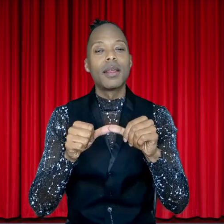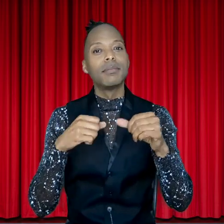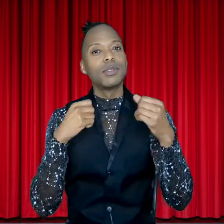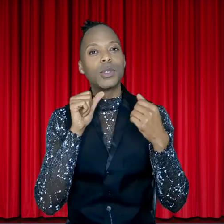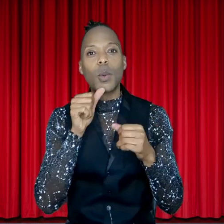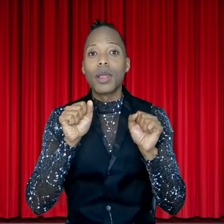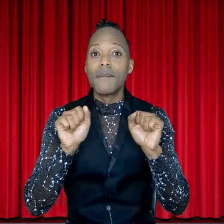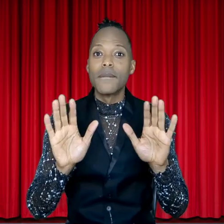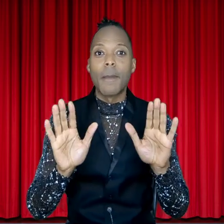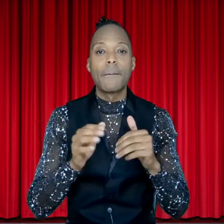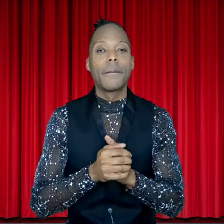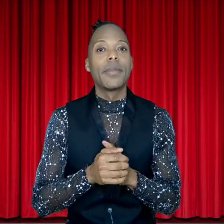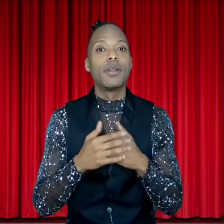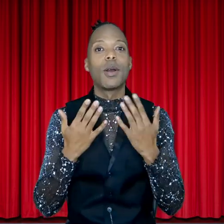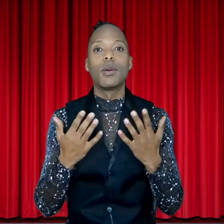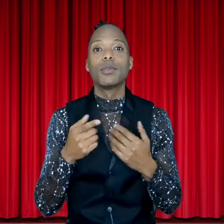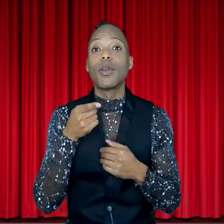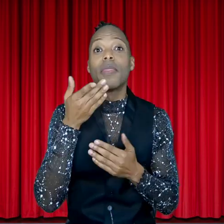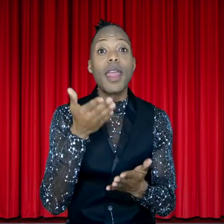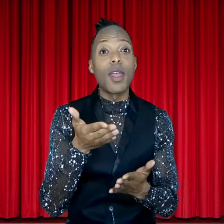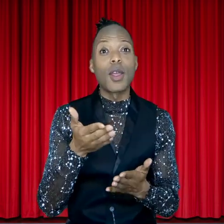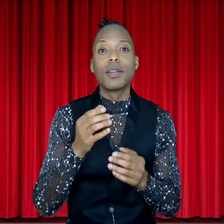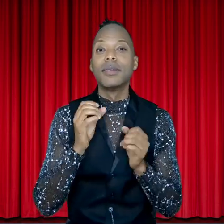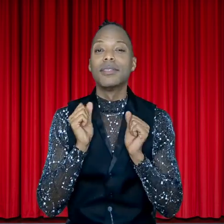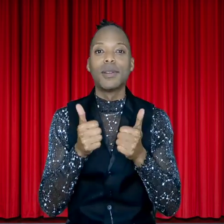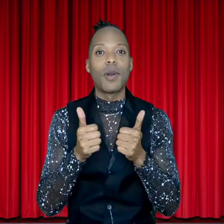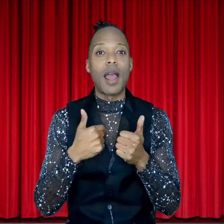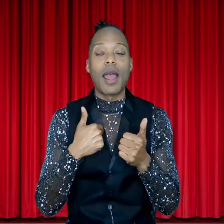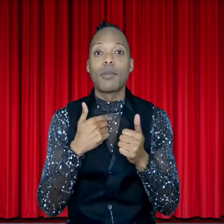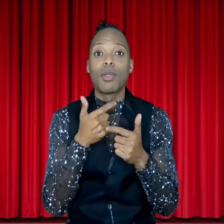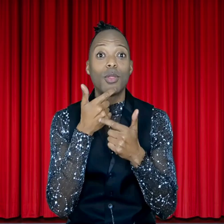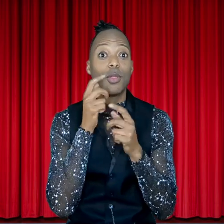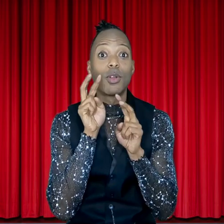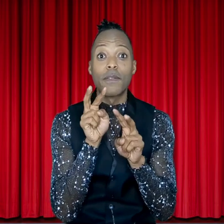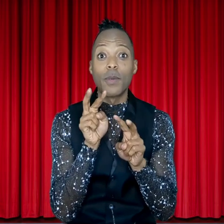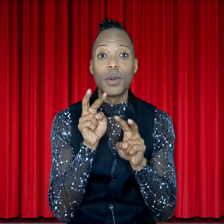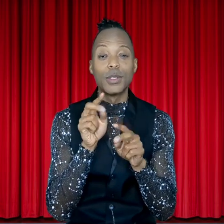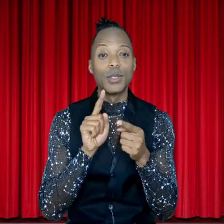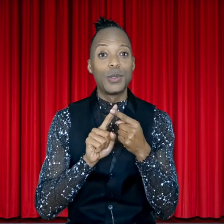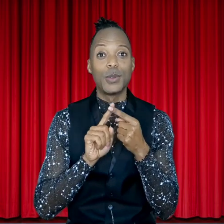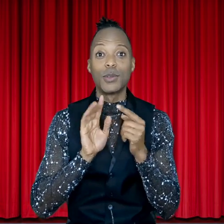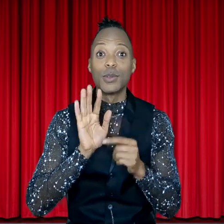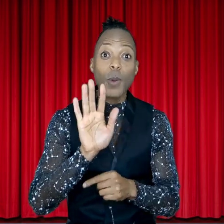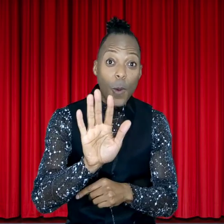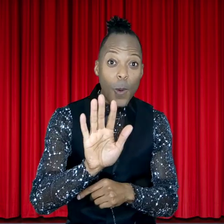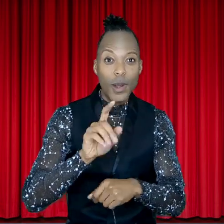support you and to watch your show. It is your time! I will be rooting for you!